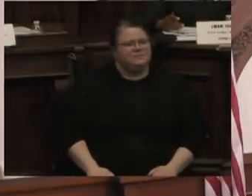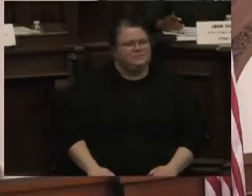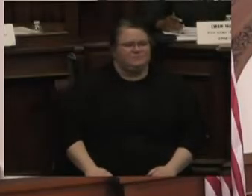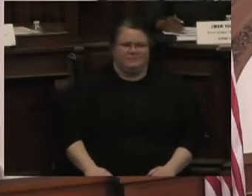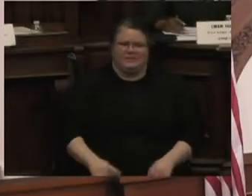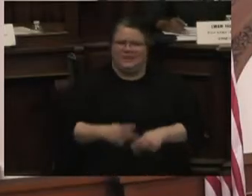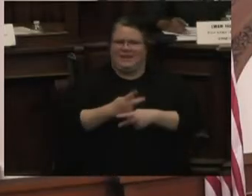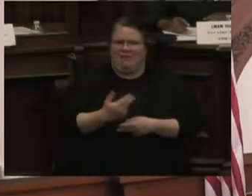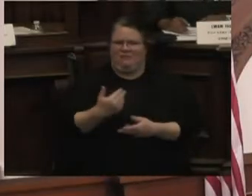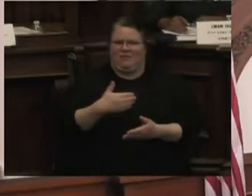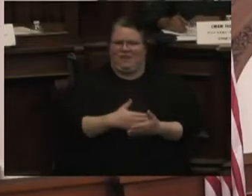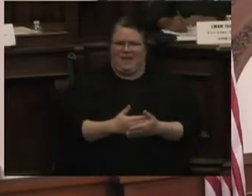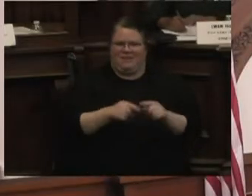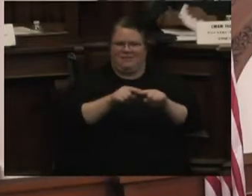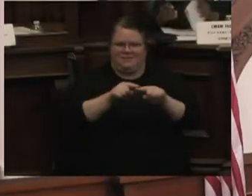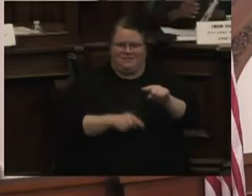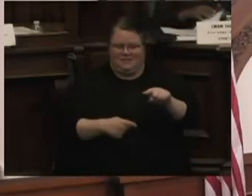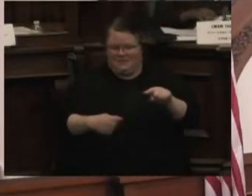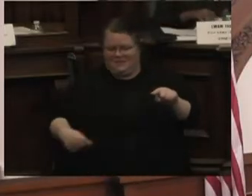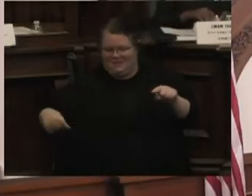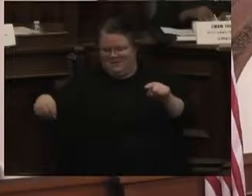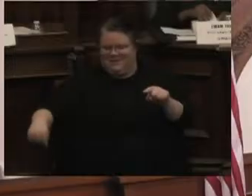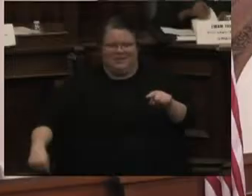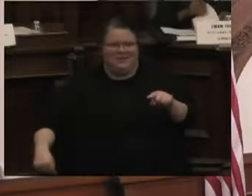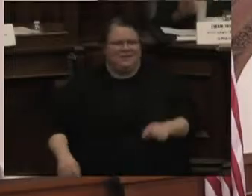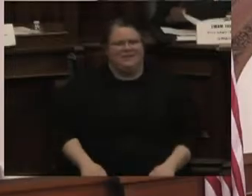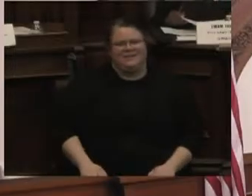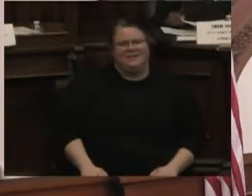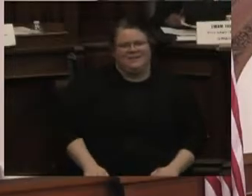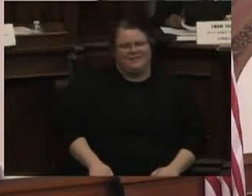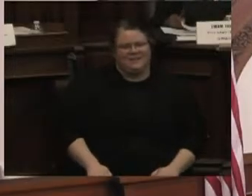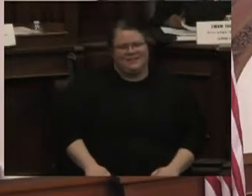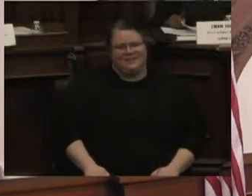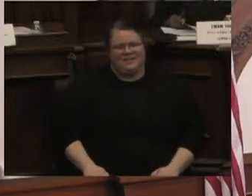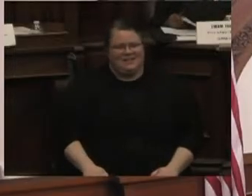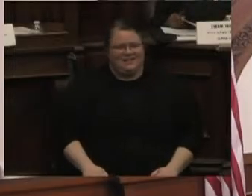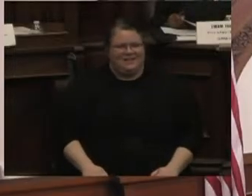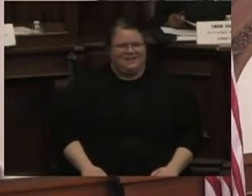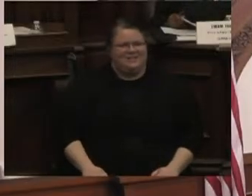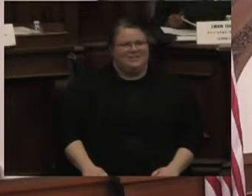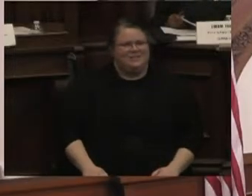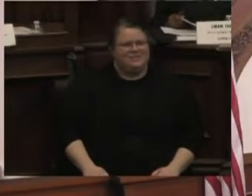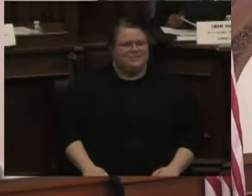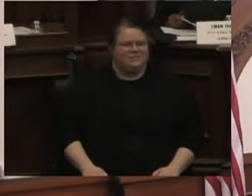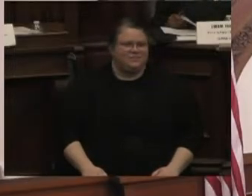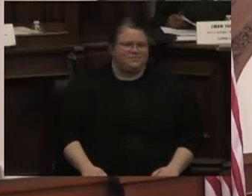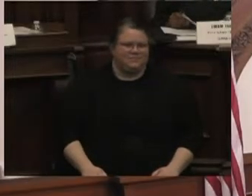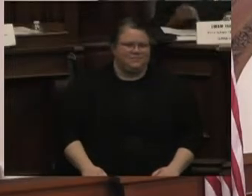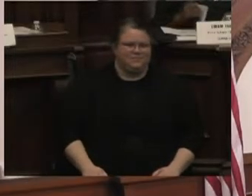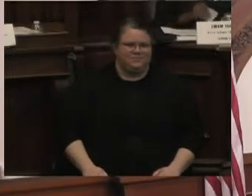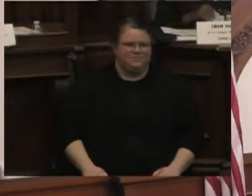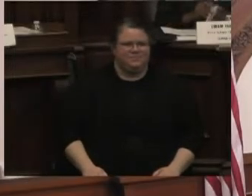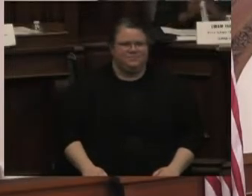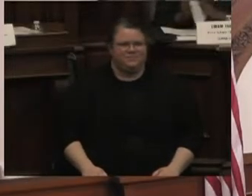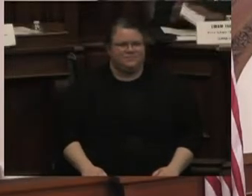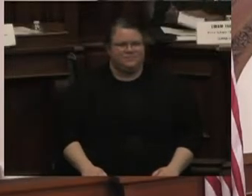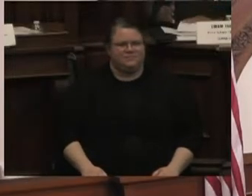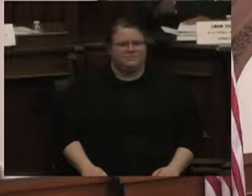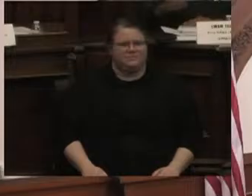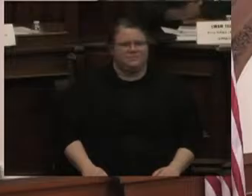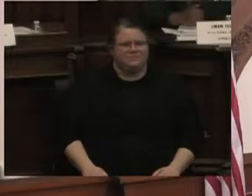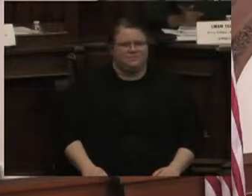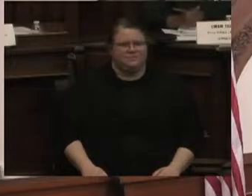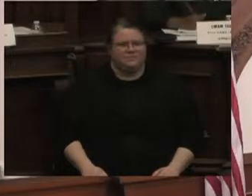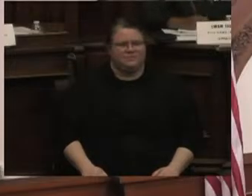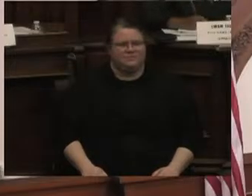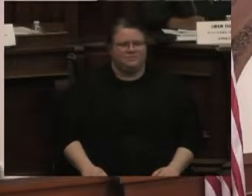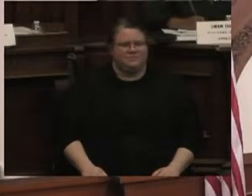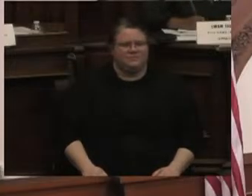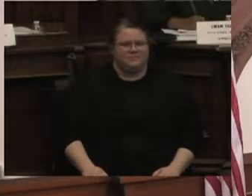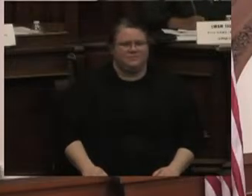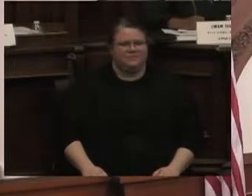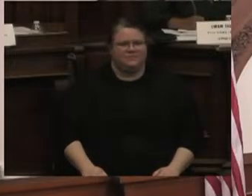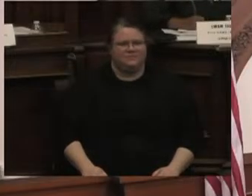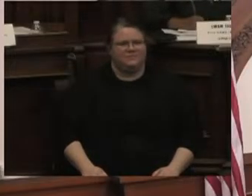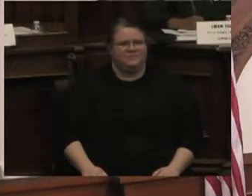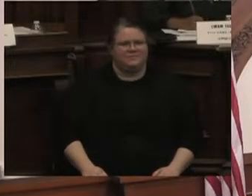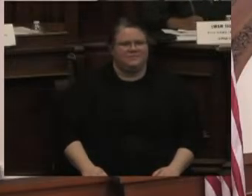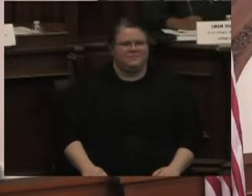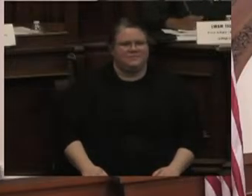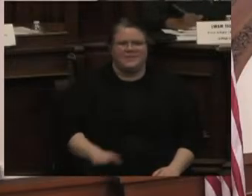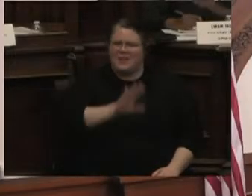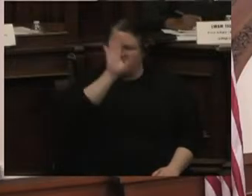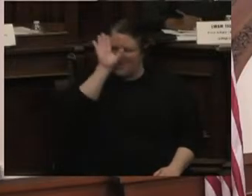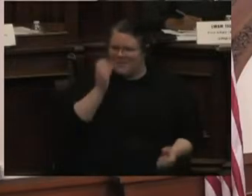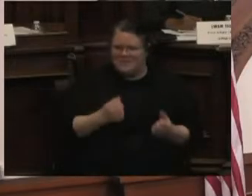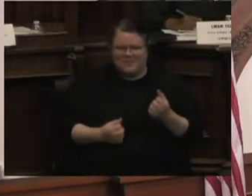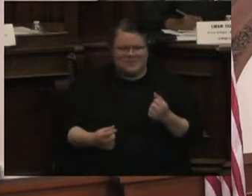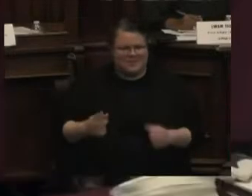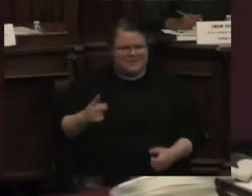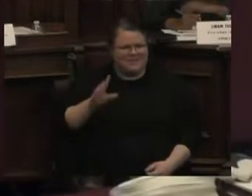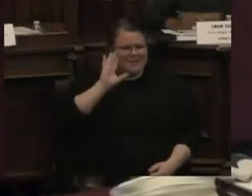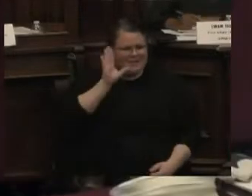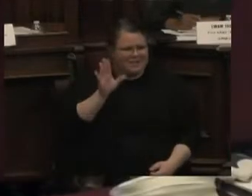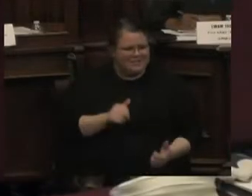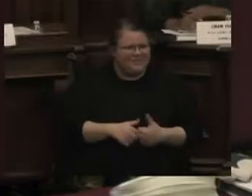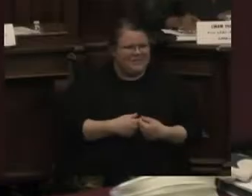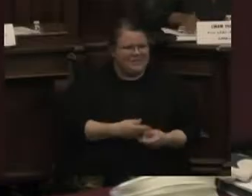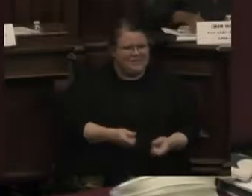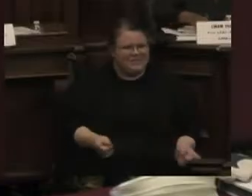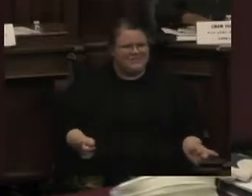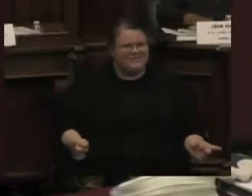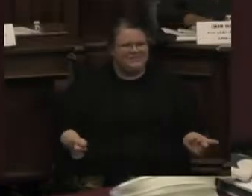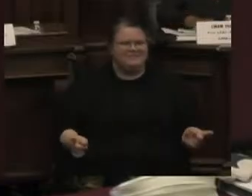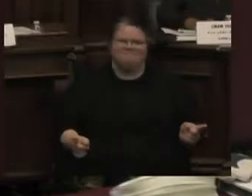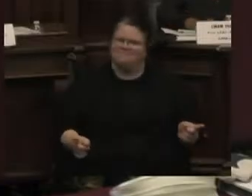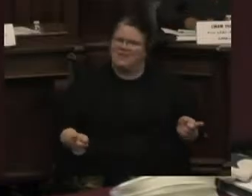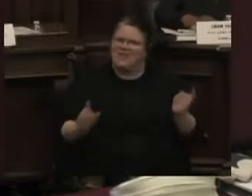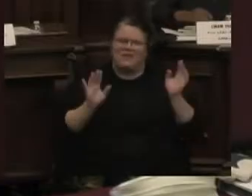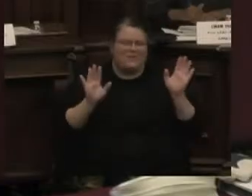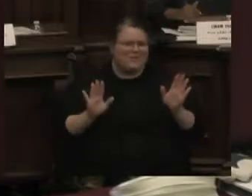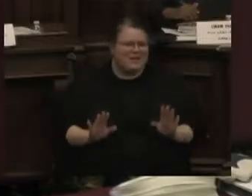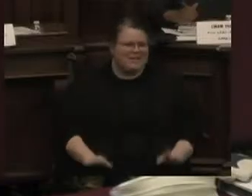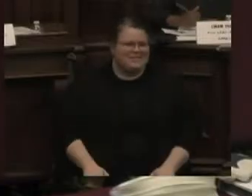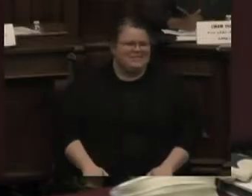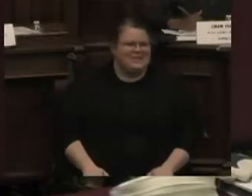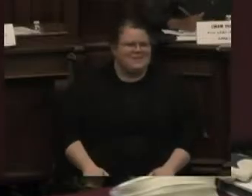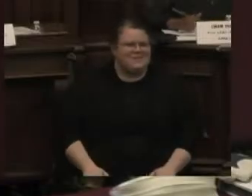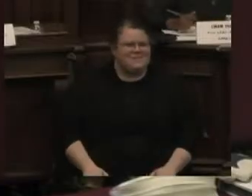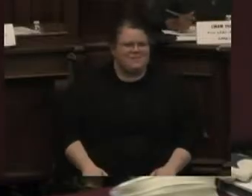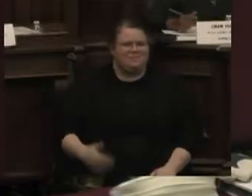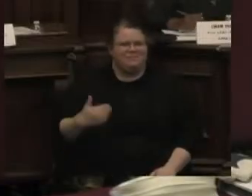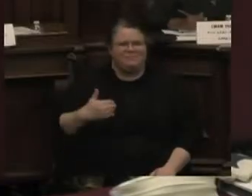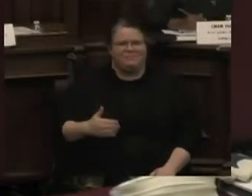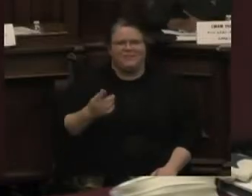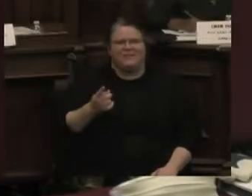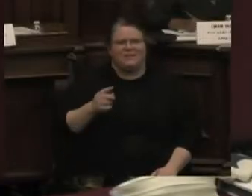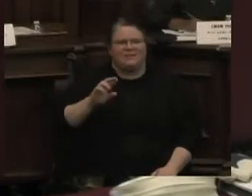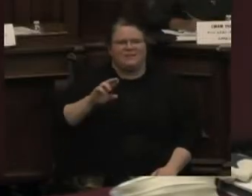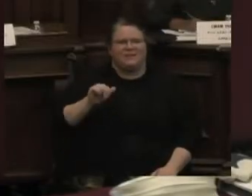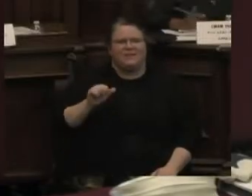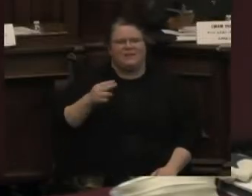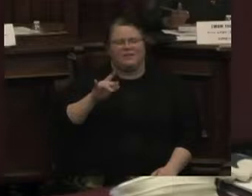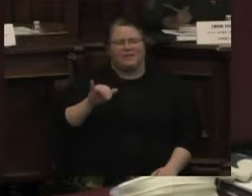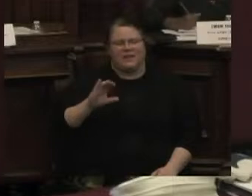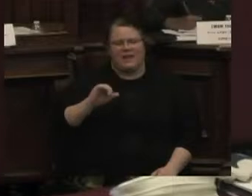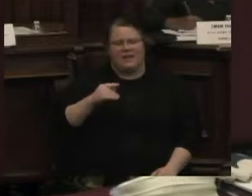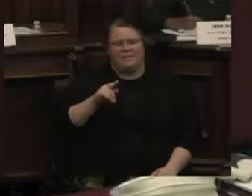Thank you, thank you. Hello,